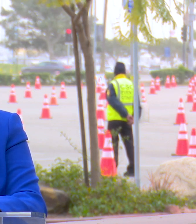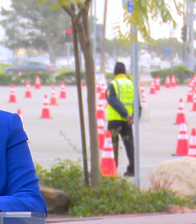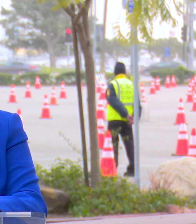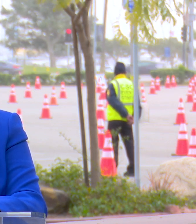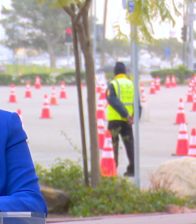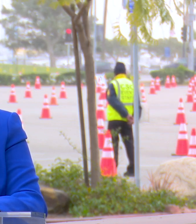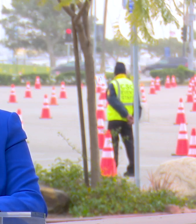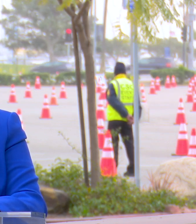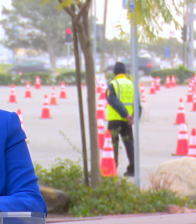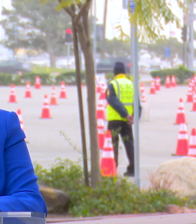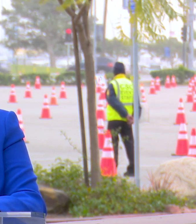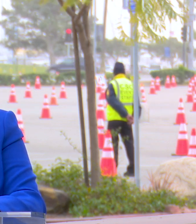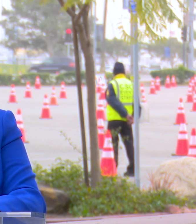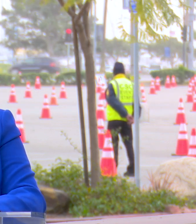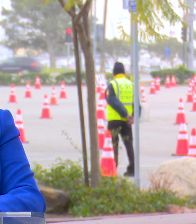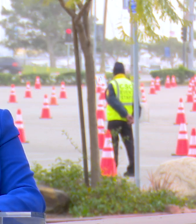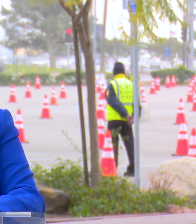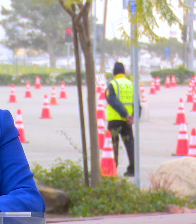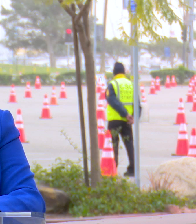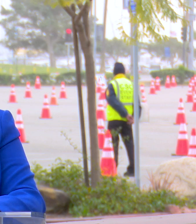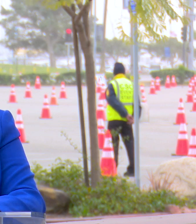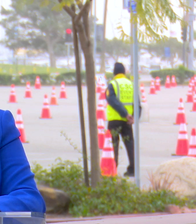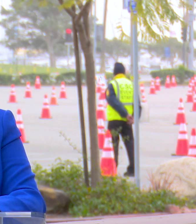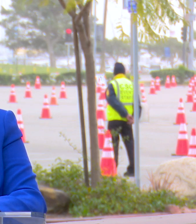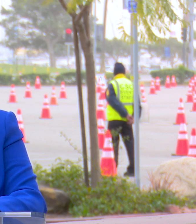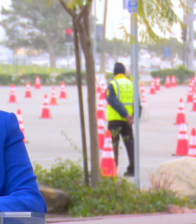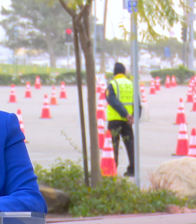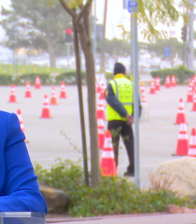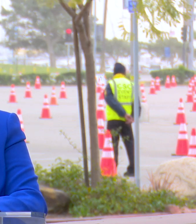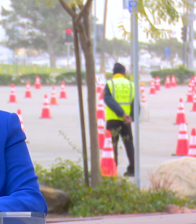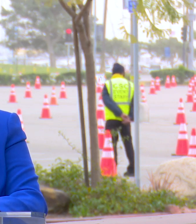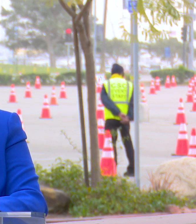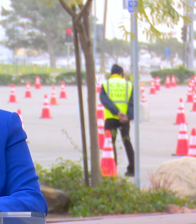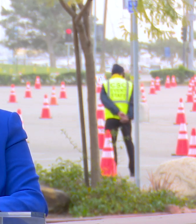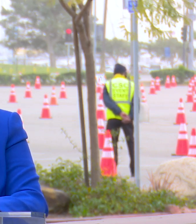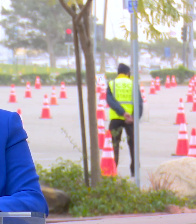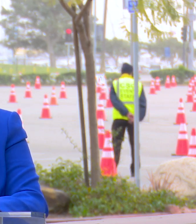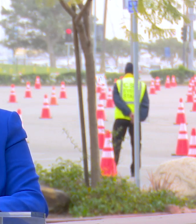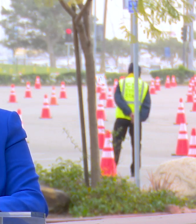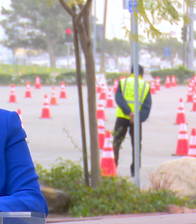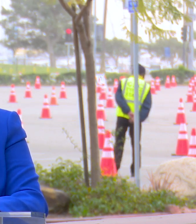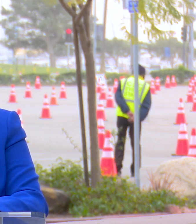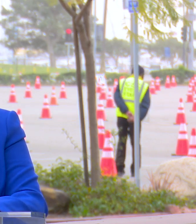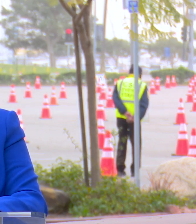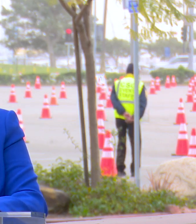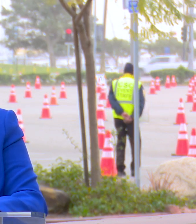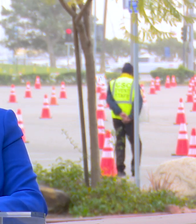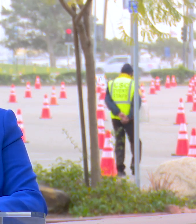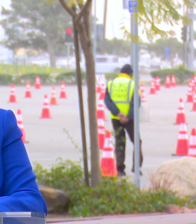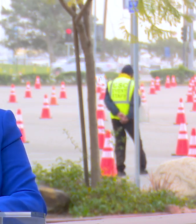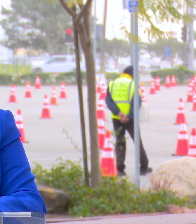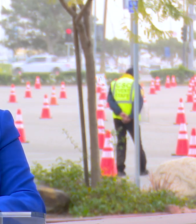to view this press briefing from the beginning with mayor Garcia and Dr. Davis. We thank you for joining us.